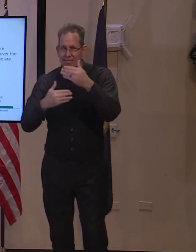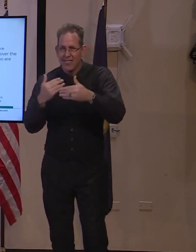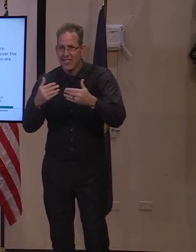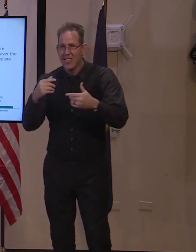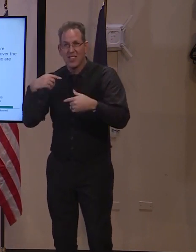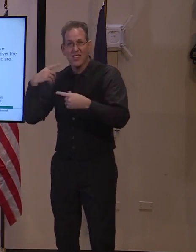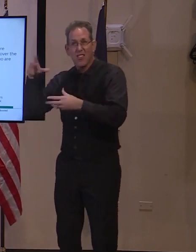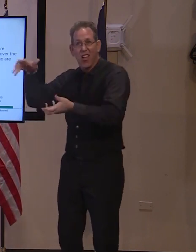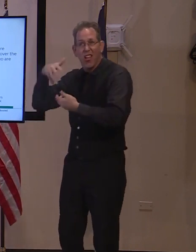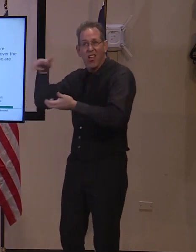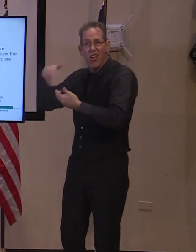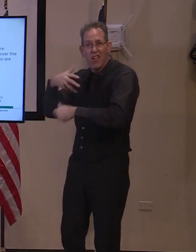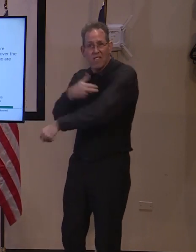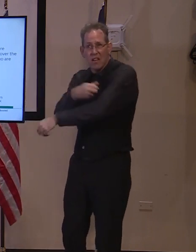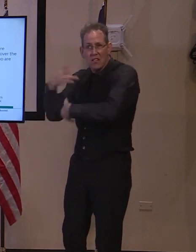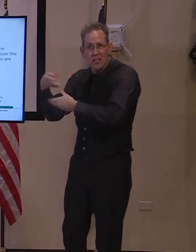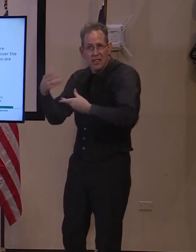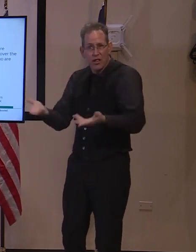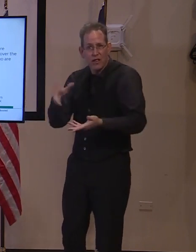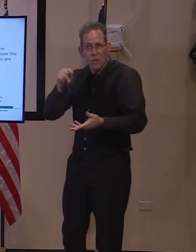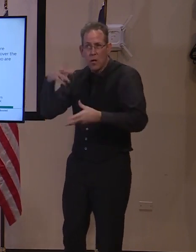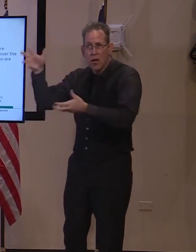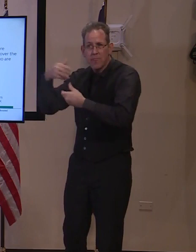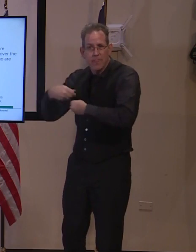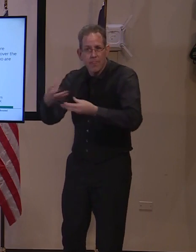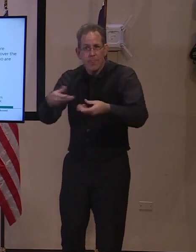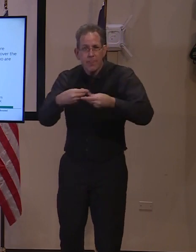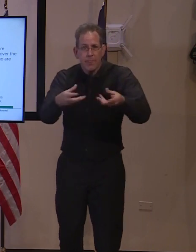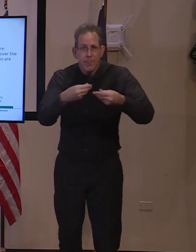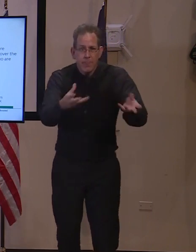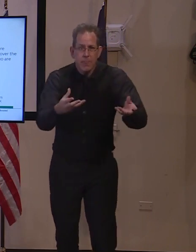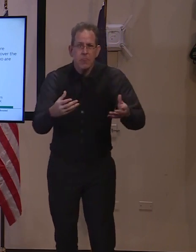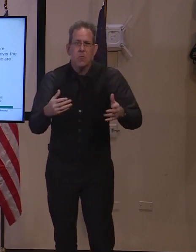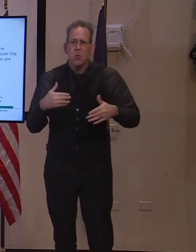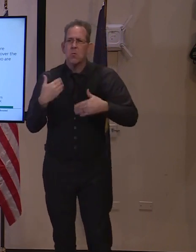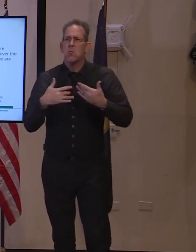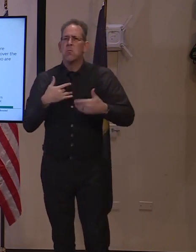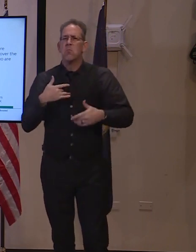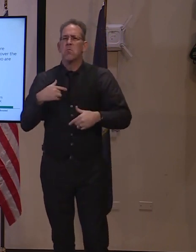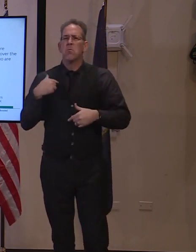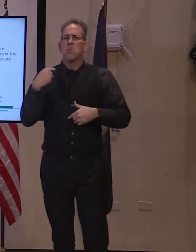Vermont alone, 930 lives have been saved from the vaccine being available